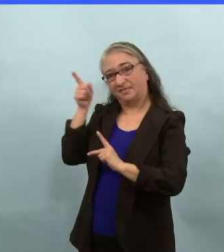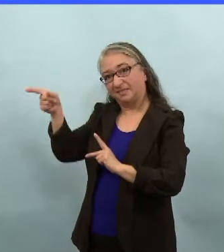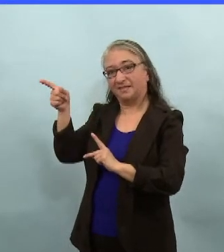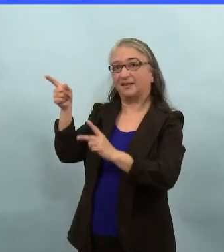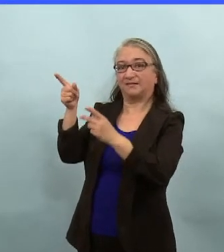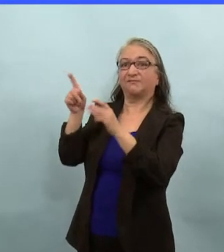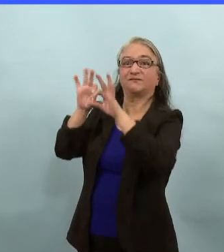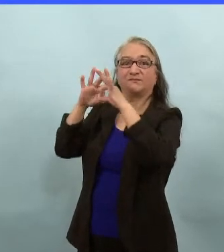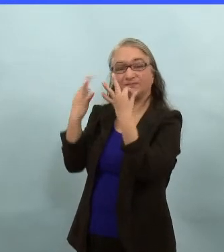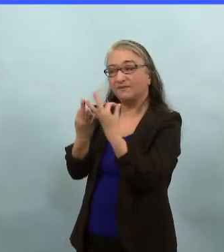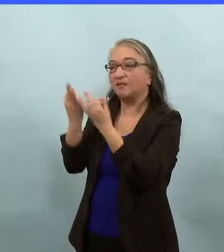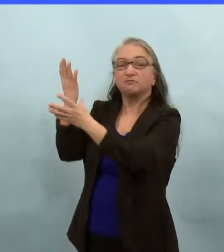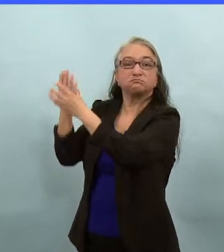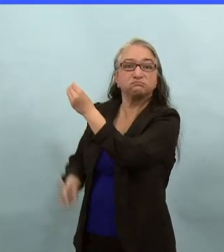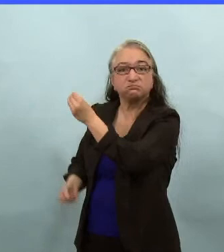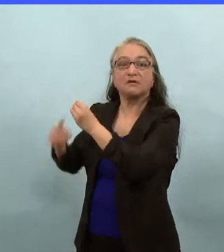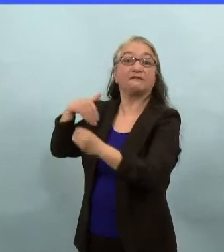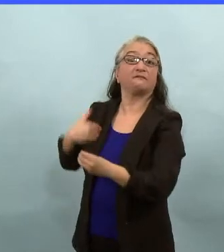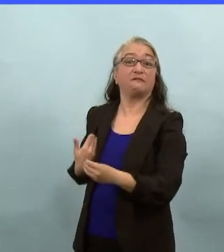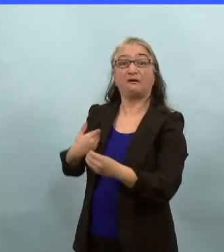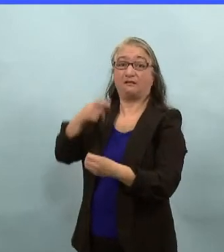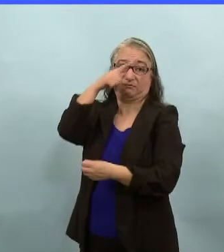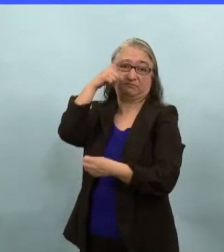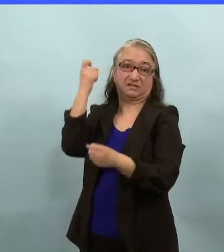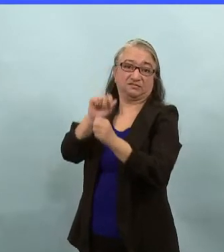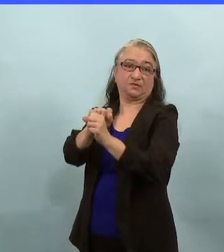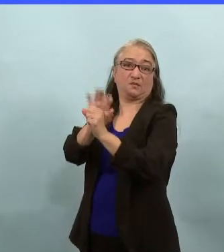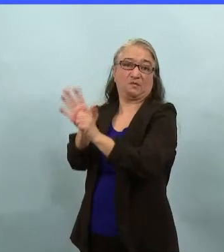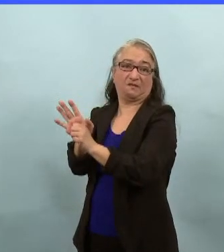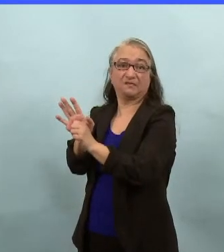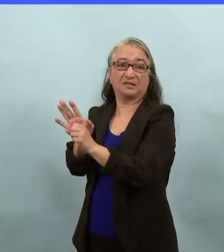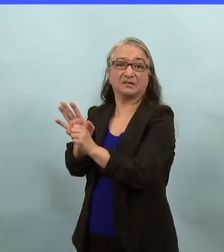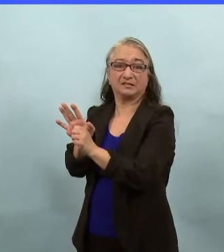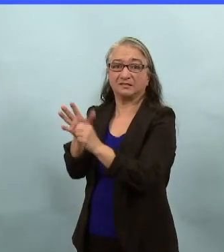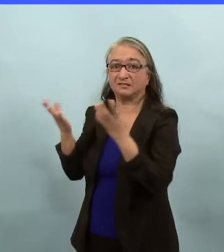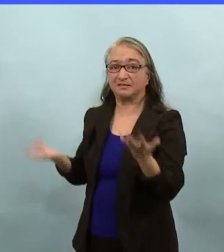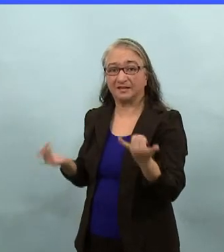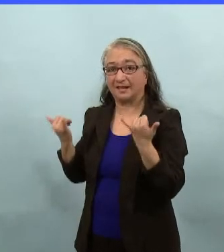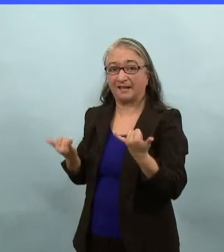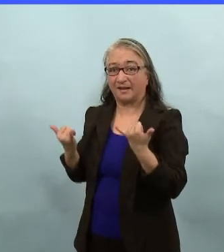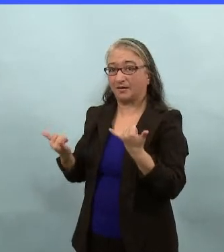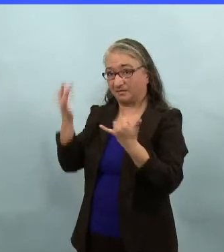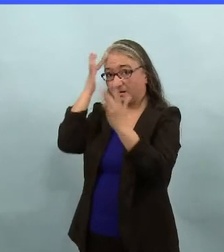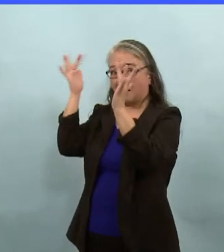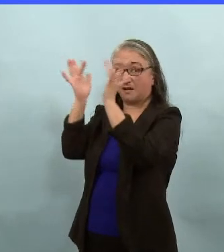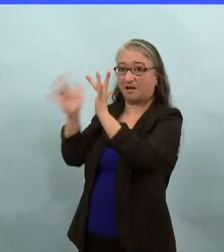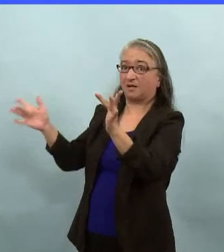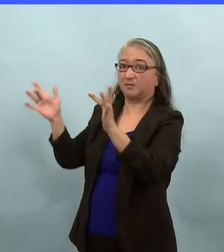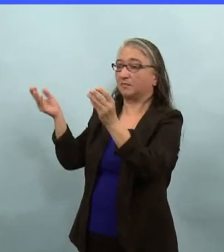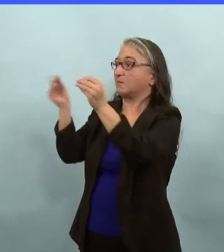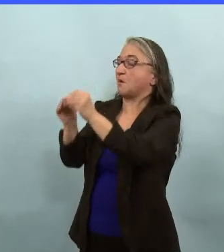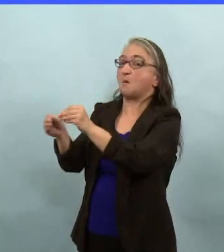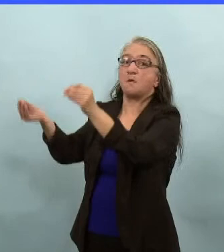in the upcoming weeks as we keep seeing you know hospitalizations get higher deaths increase why